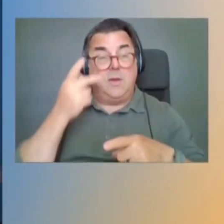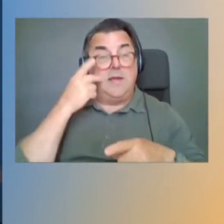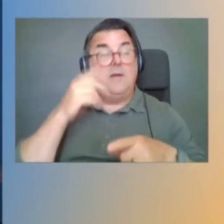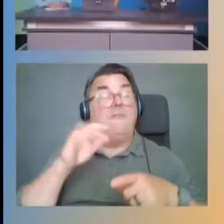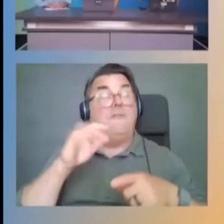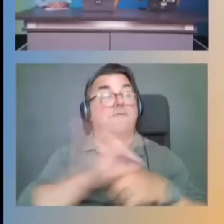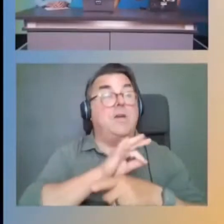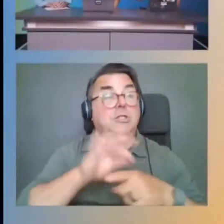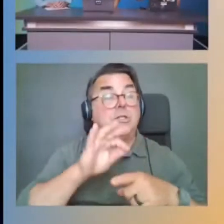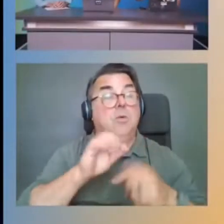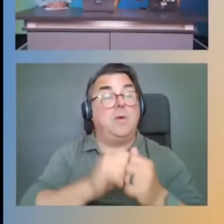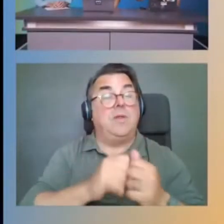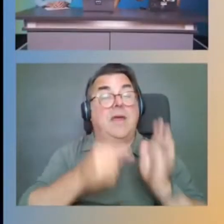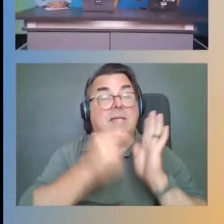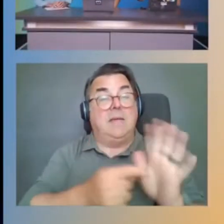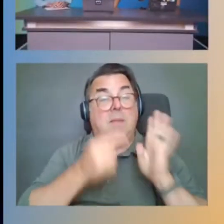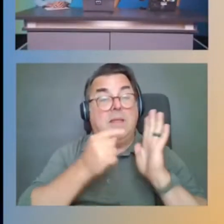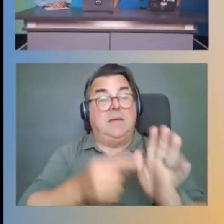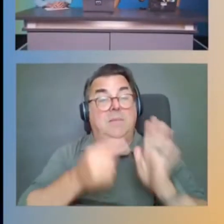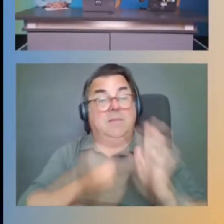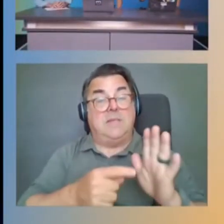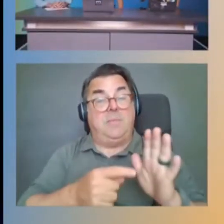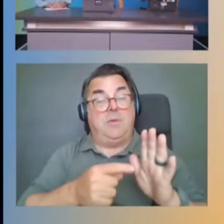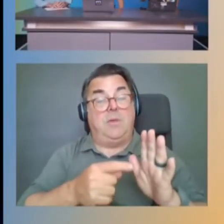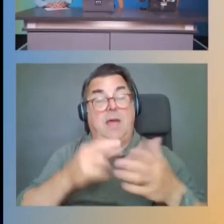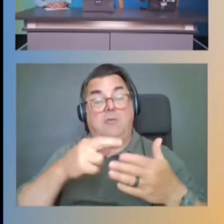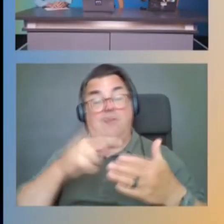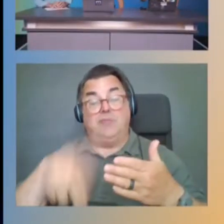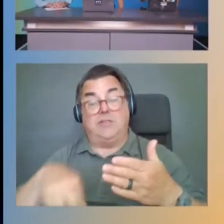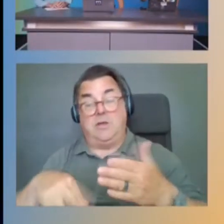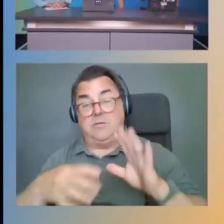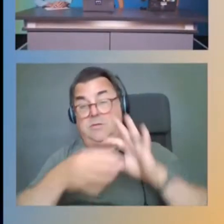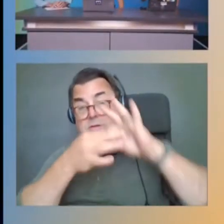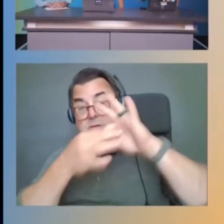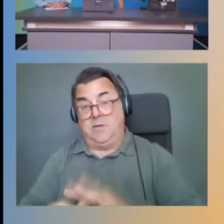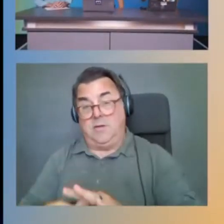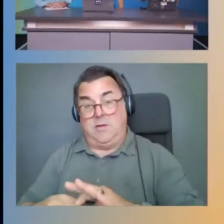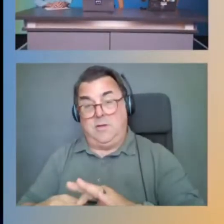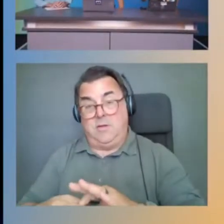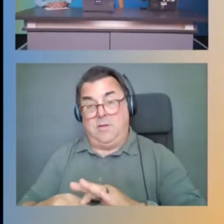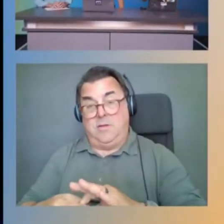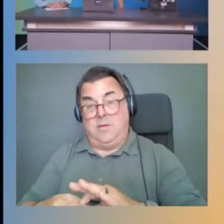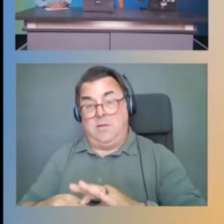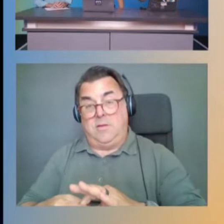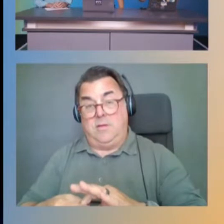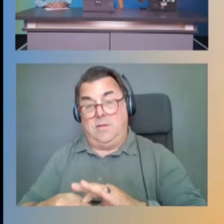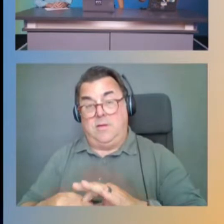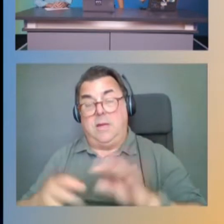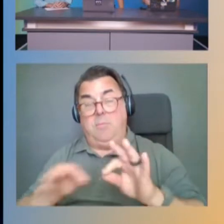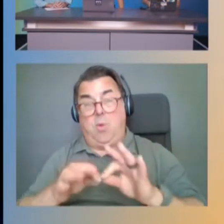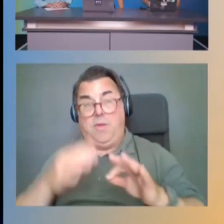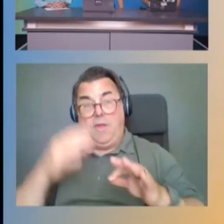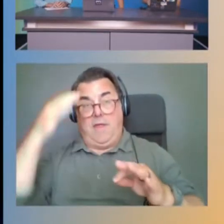and corresponding outputs, and then we tune the parameters in order to learn the relation between the inputs and outputs.